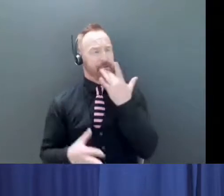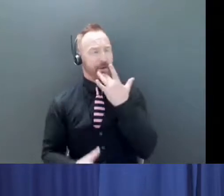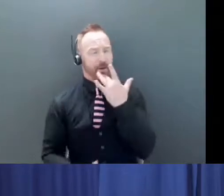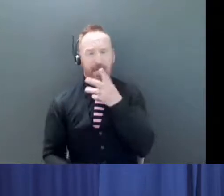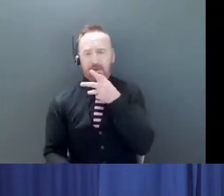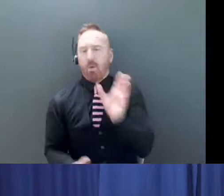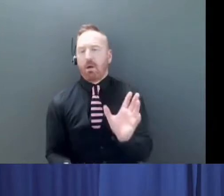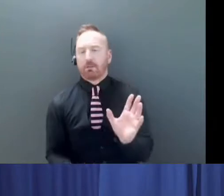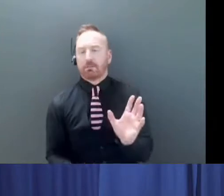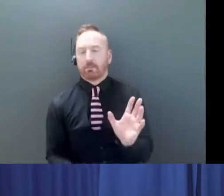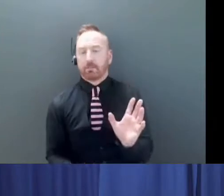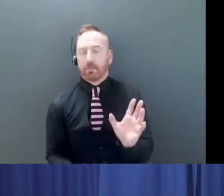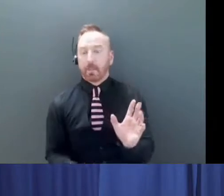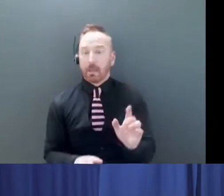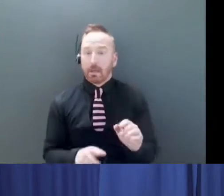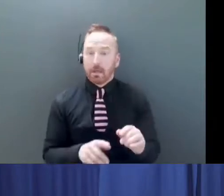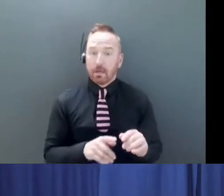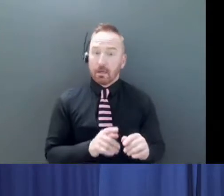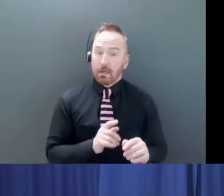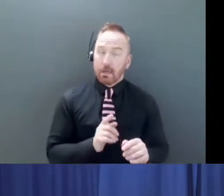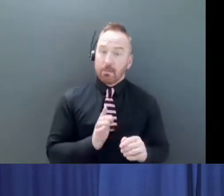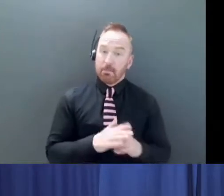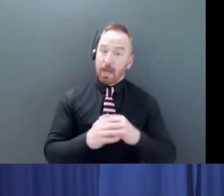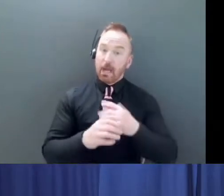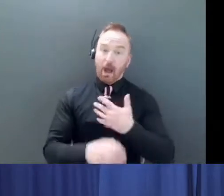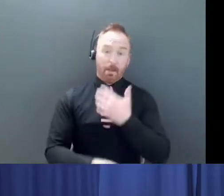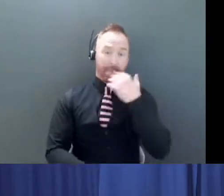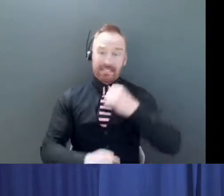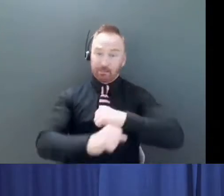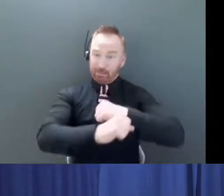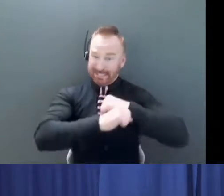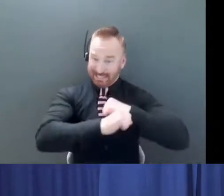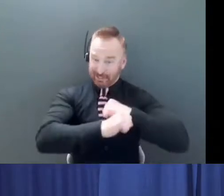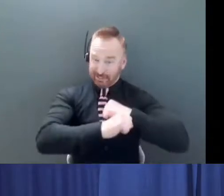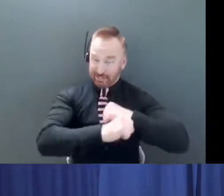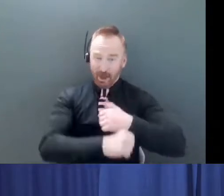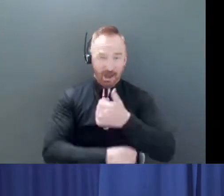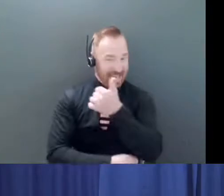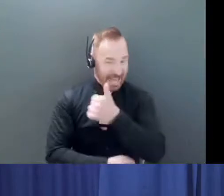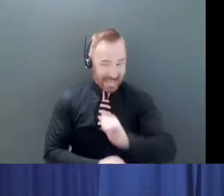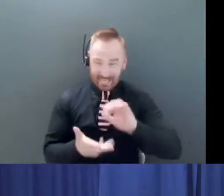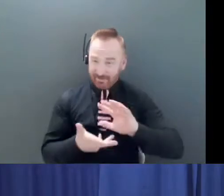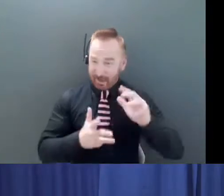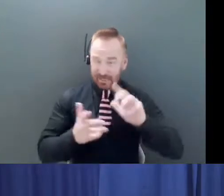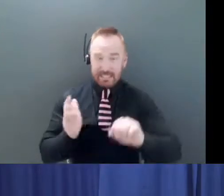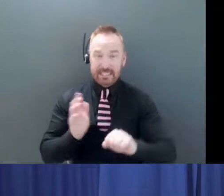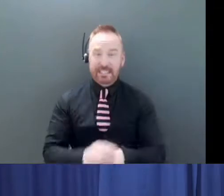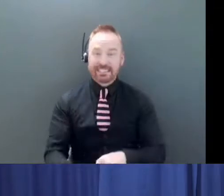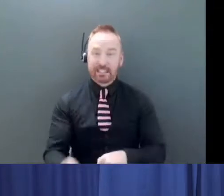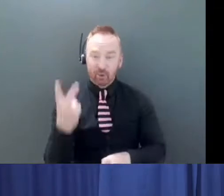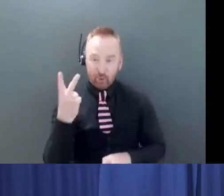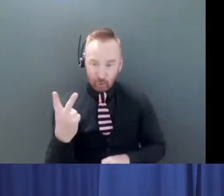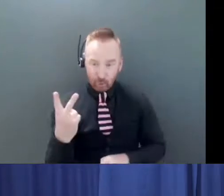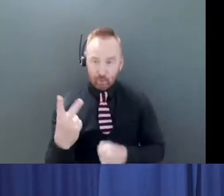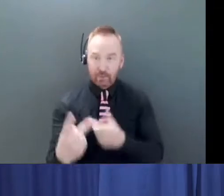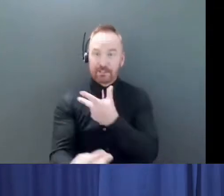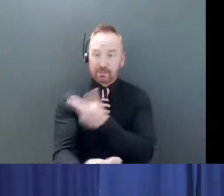of vaccine and we are so fortunate to have so many opportunities to get vaccinated.